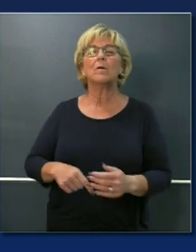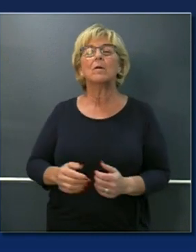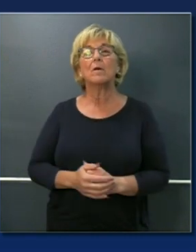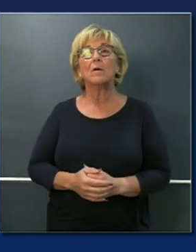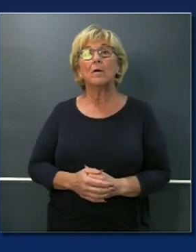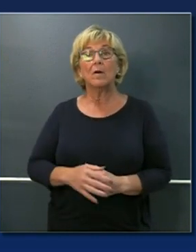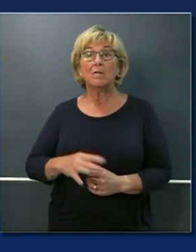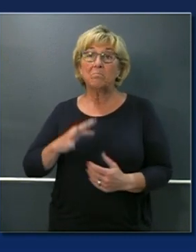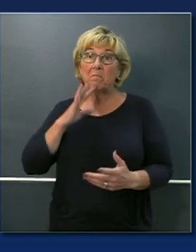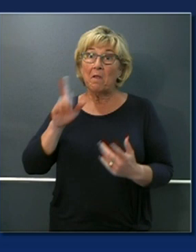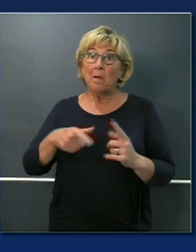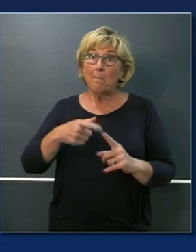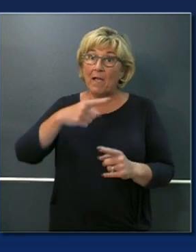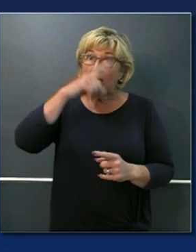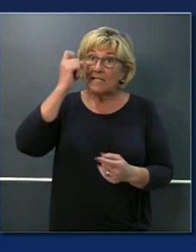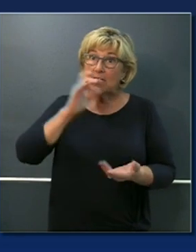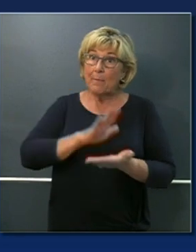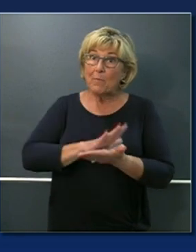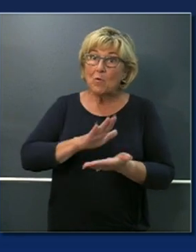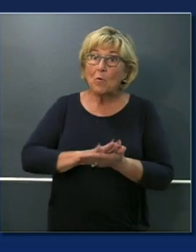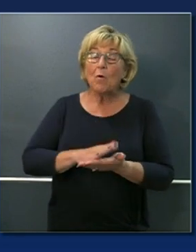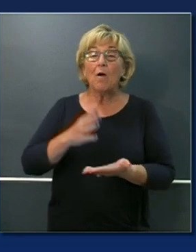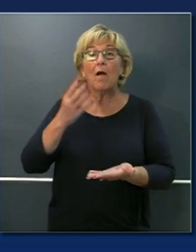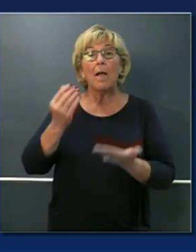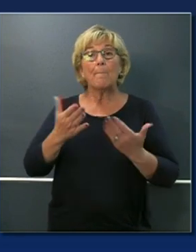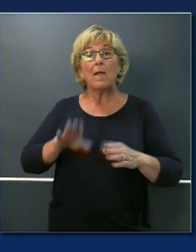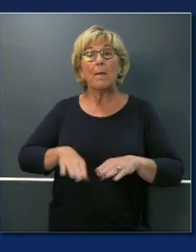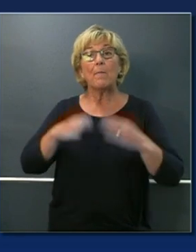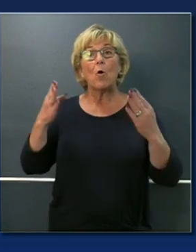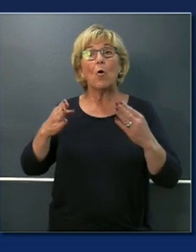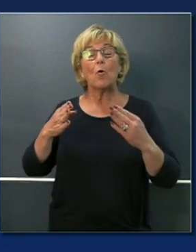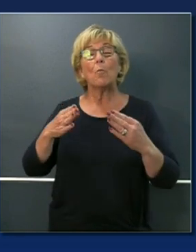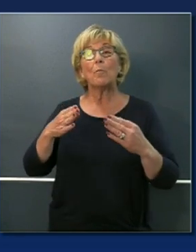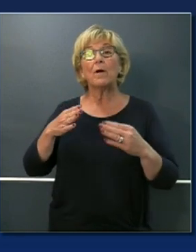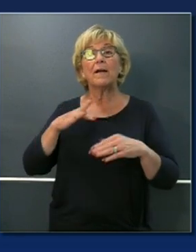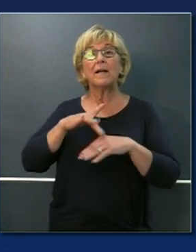WE NEED TO ROLL UP OUR SLEEVES AND BE THINKING ABOUT HOW TO DO